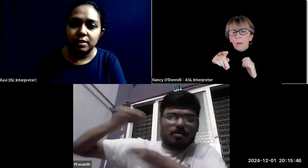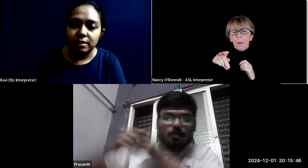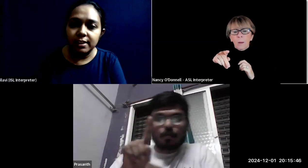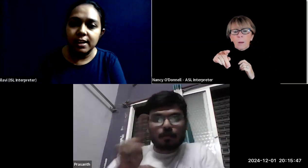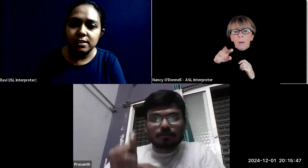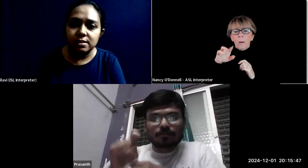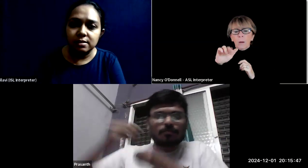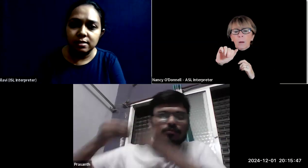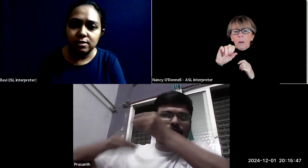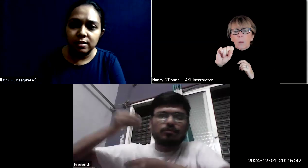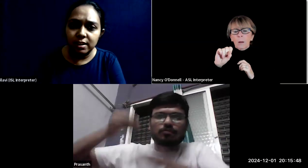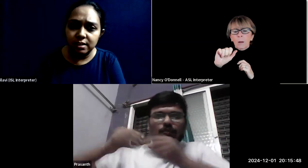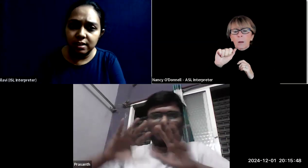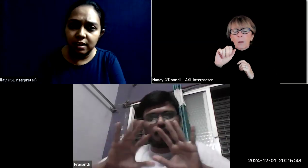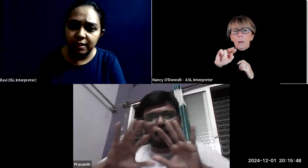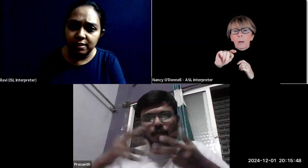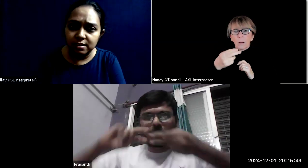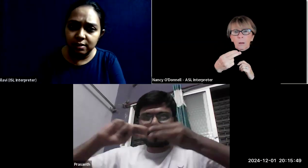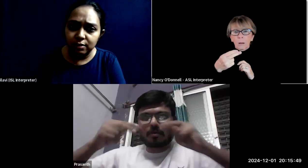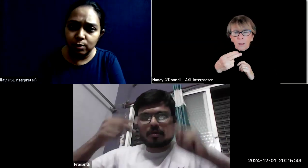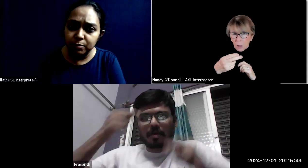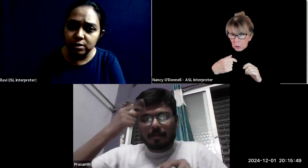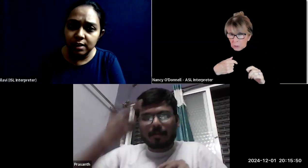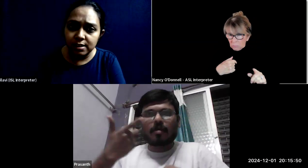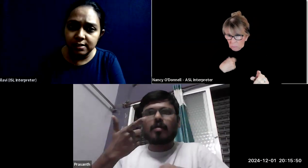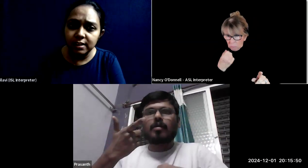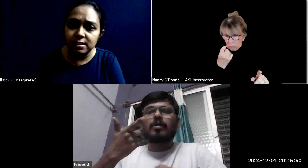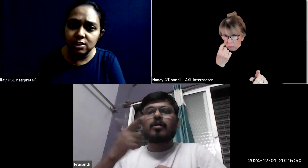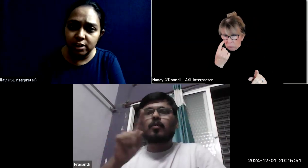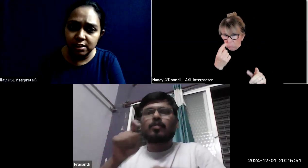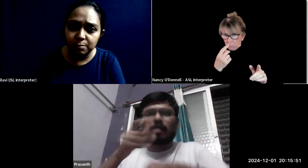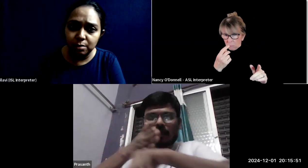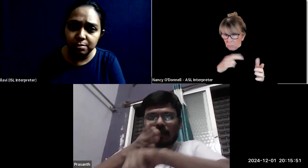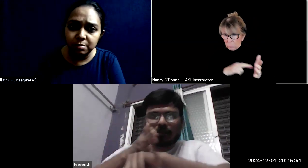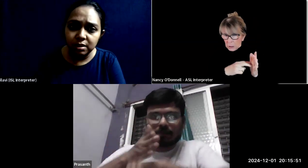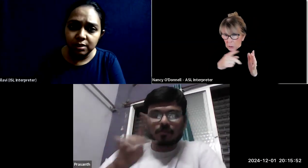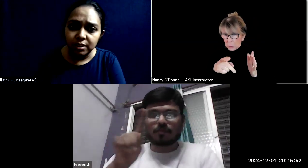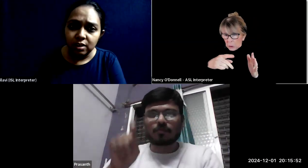So I'm just asking, is it a genetic problem?